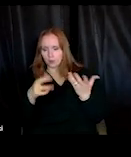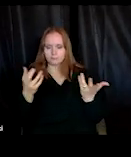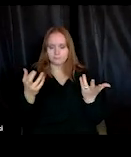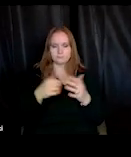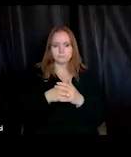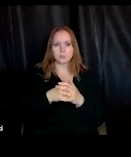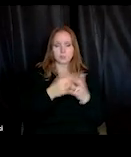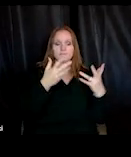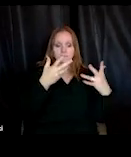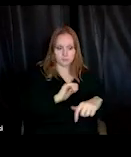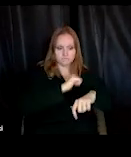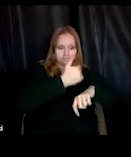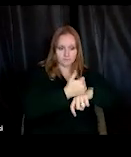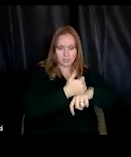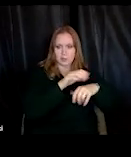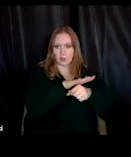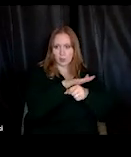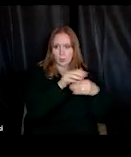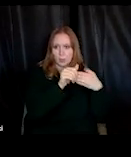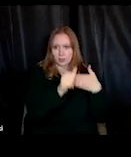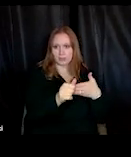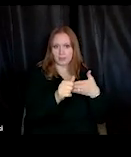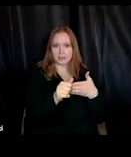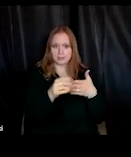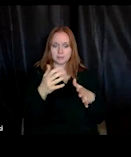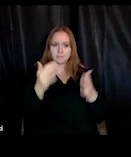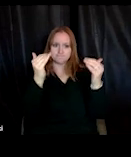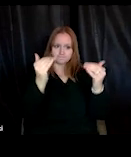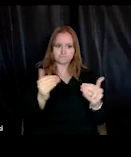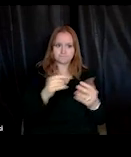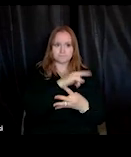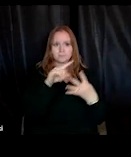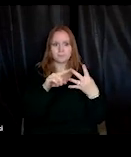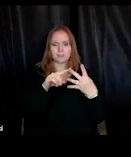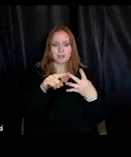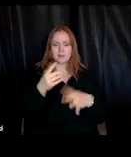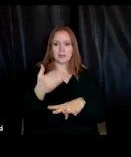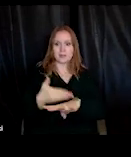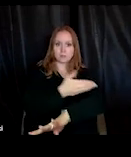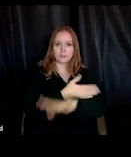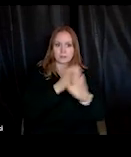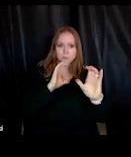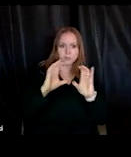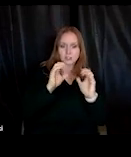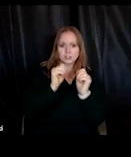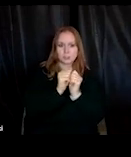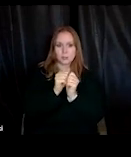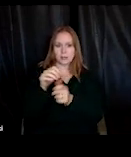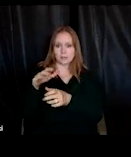we really identified that improving communication with our social security field office was a key starting point.